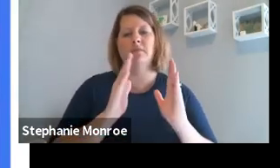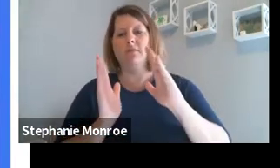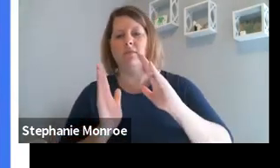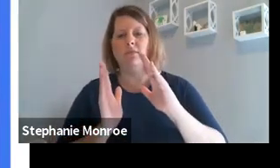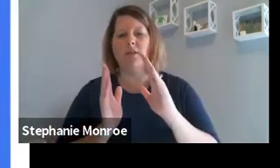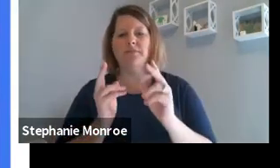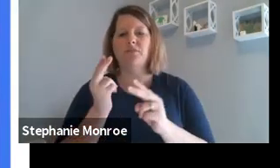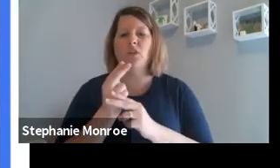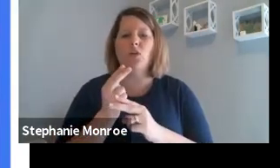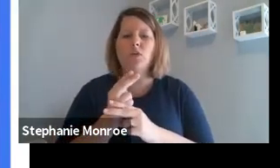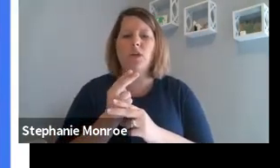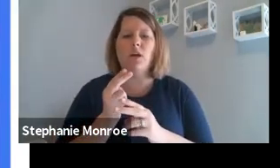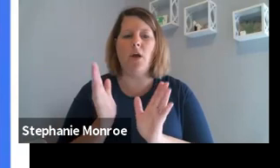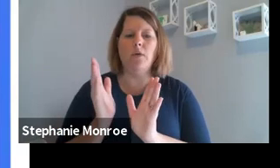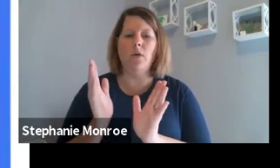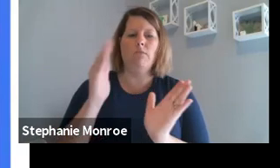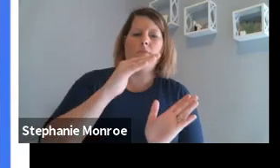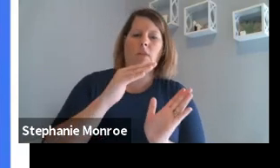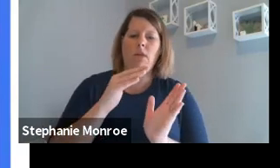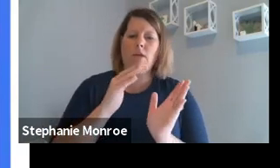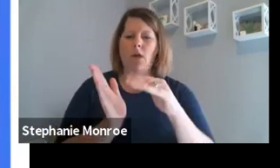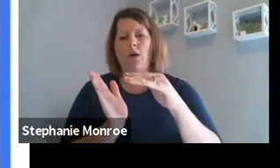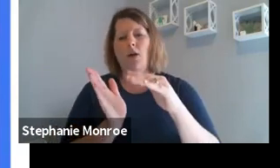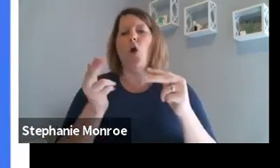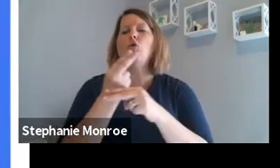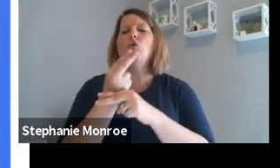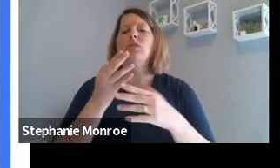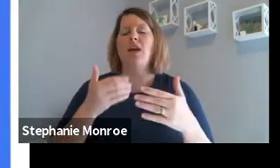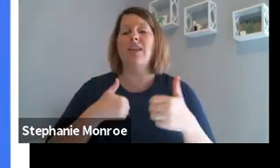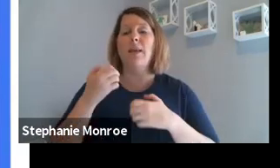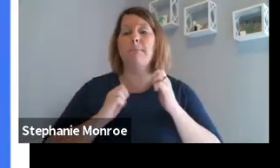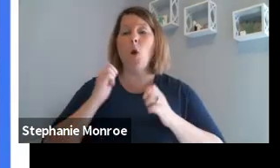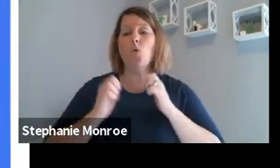Emotional abuse is something that is more abundant, that we would like it to recognize that it is,